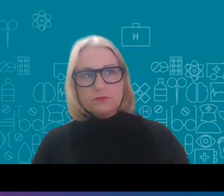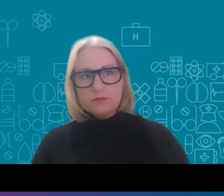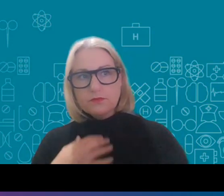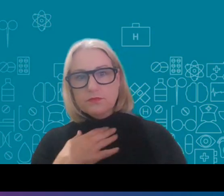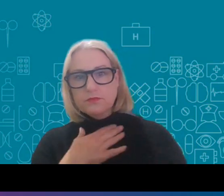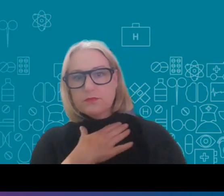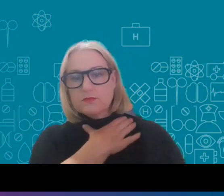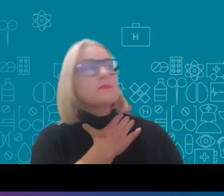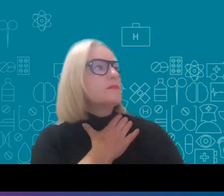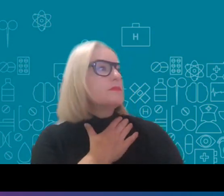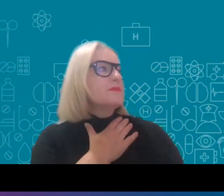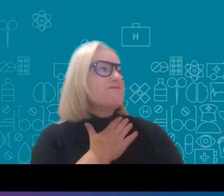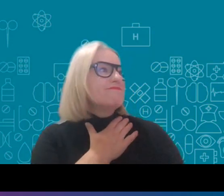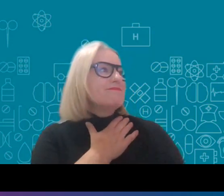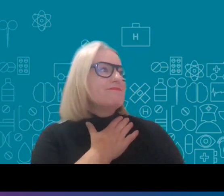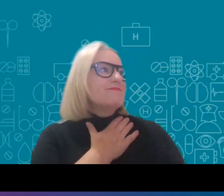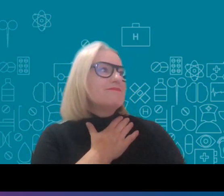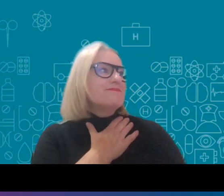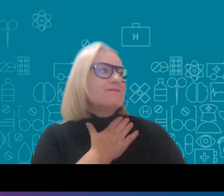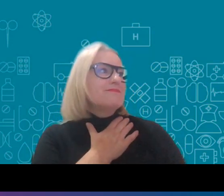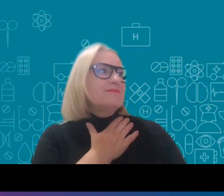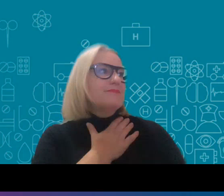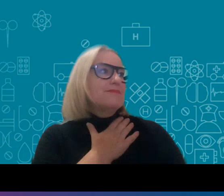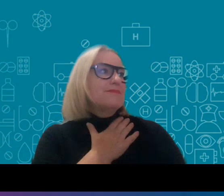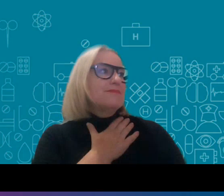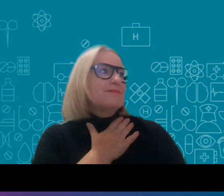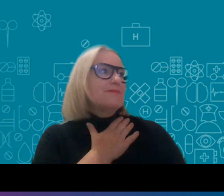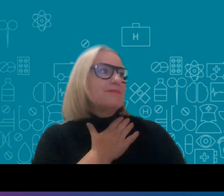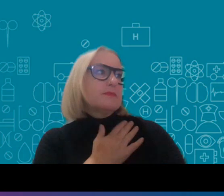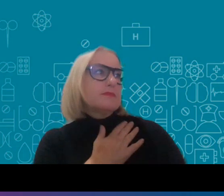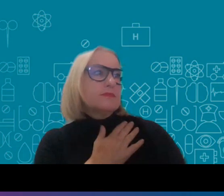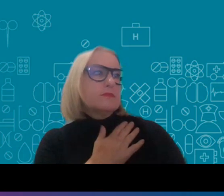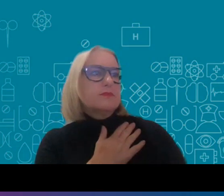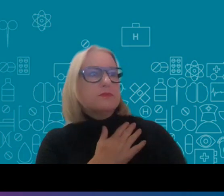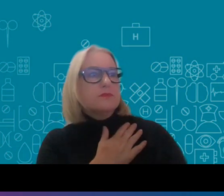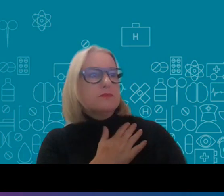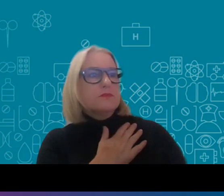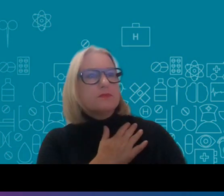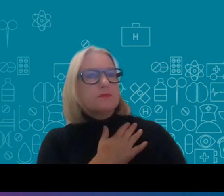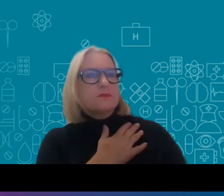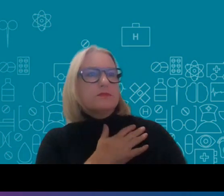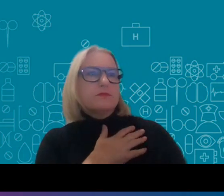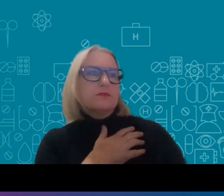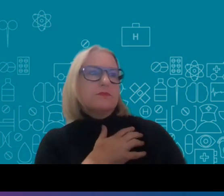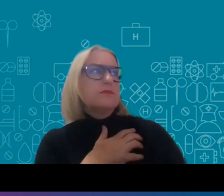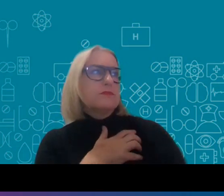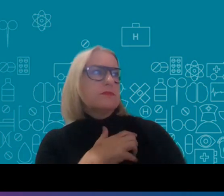things in terms of there's obviously place allocations in the MPS Program which we've discussed before and